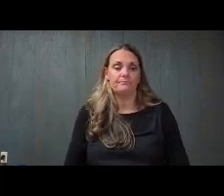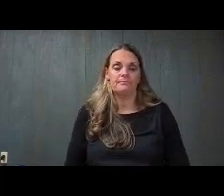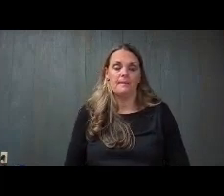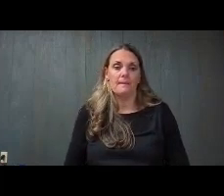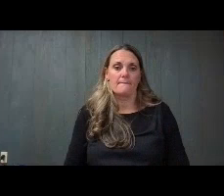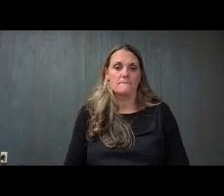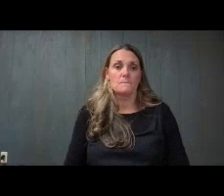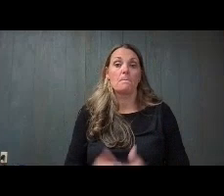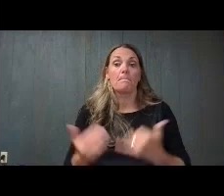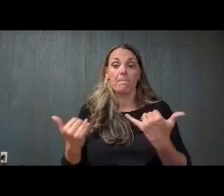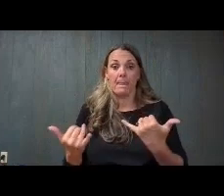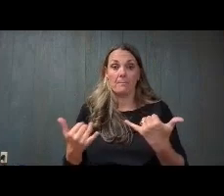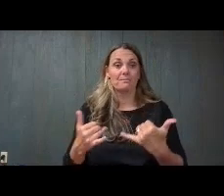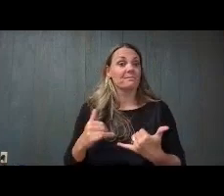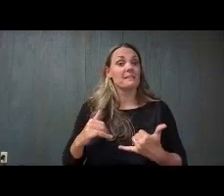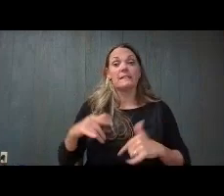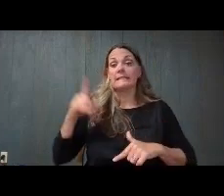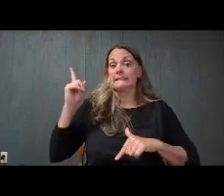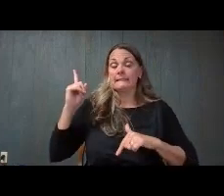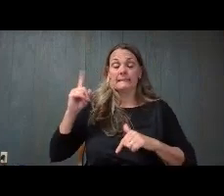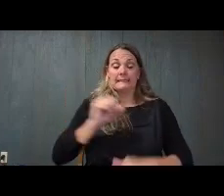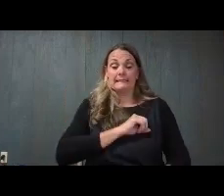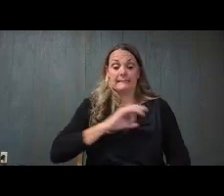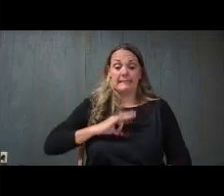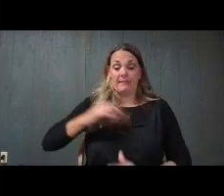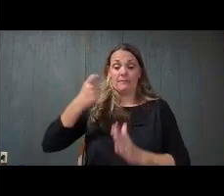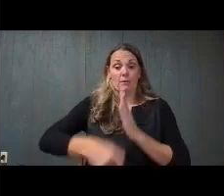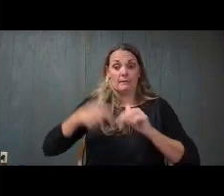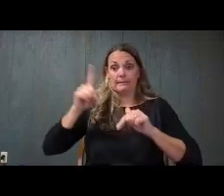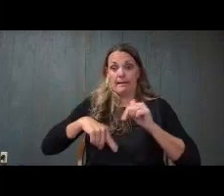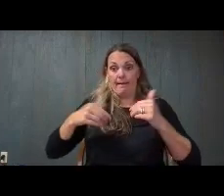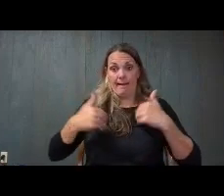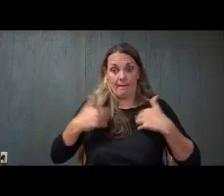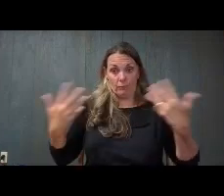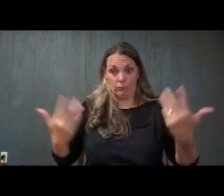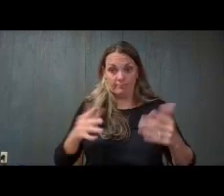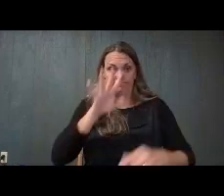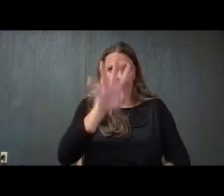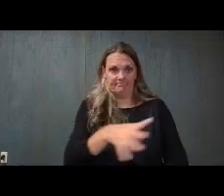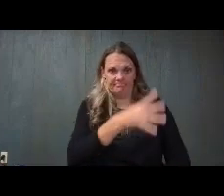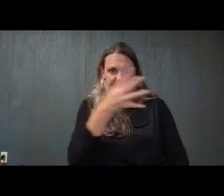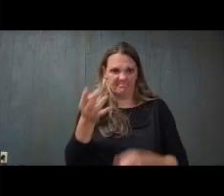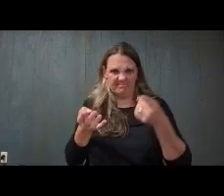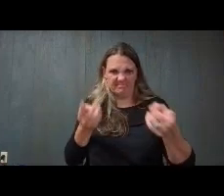And allowable staffing costs. There's a chart here, that breaks out certain criteria